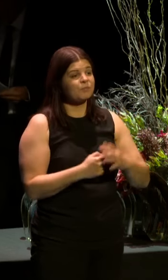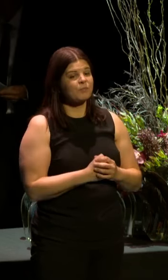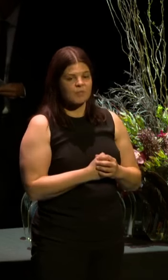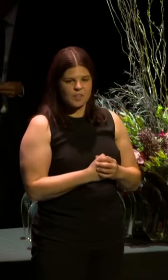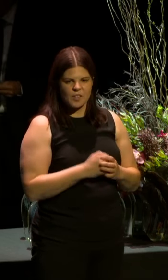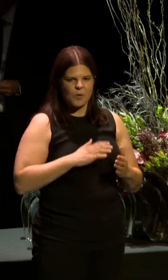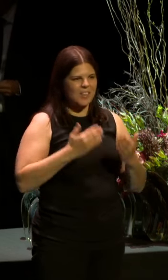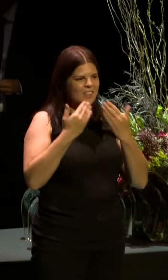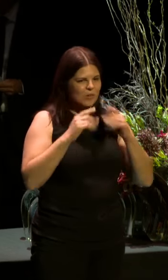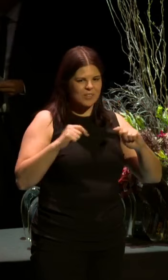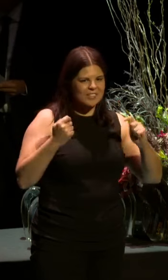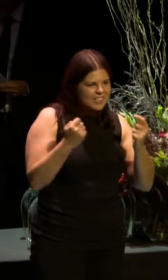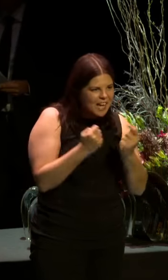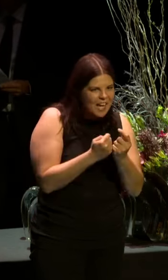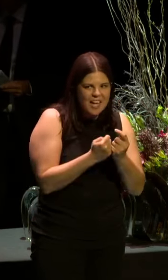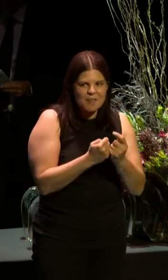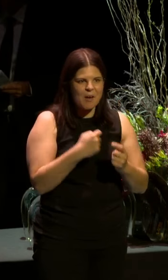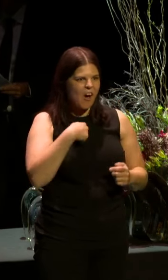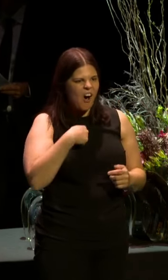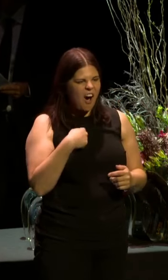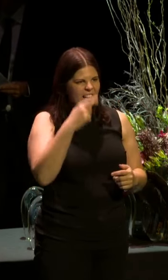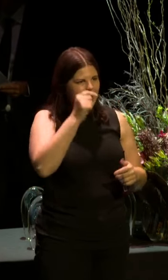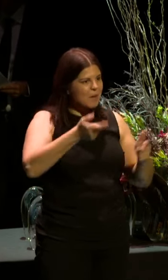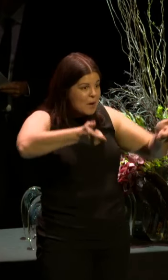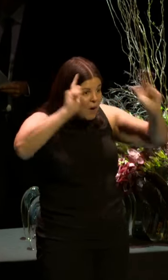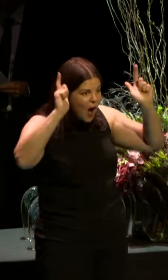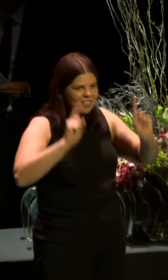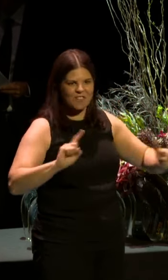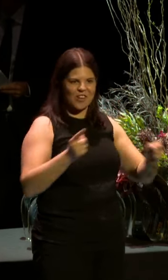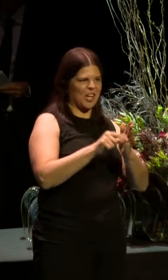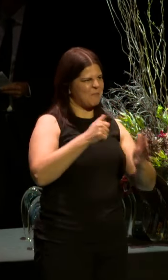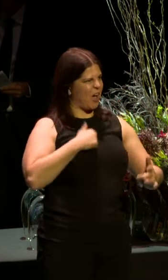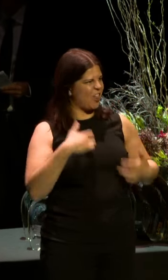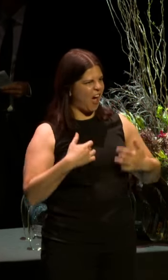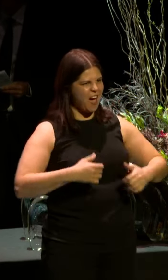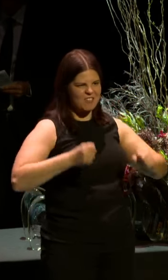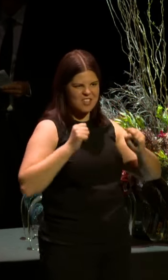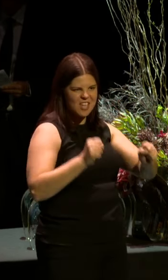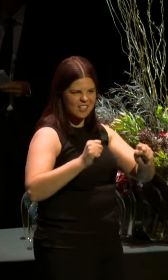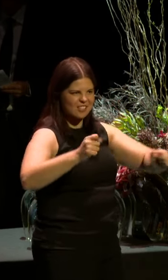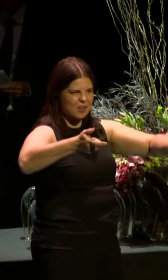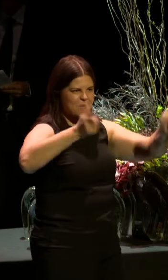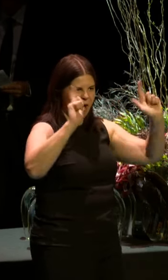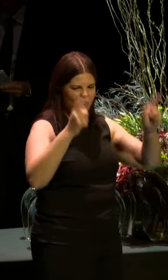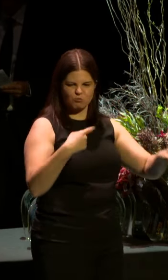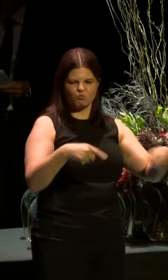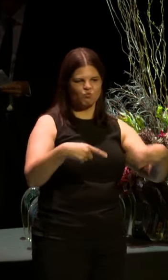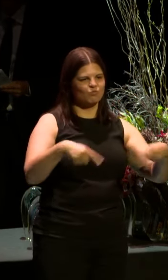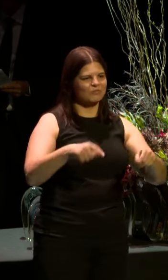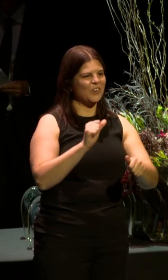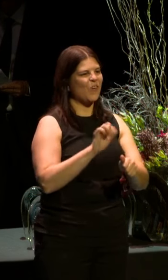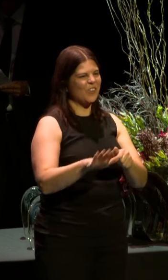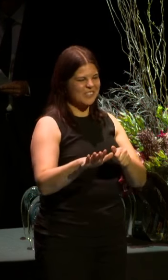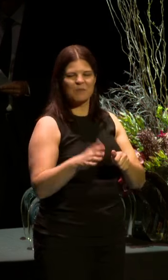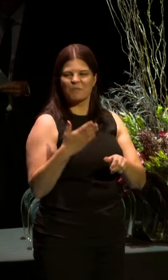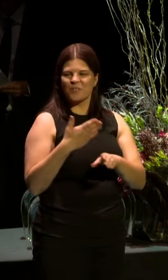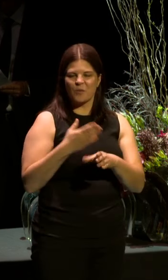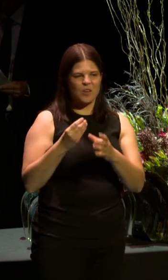because I got to be a boss for the first time in my life, I was a proper boss, and it was just awesome, working with Eddie Paterson who you saw up there,